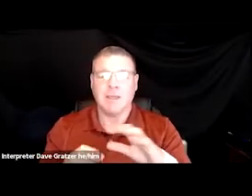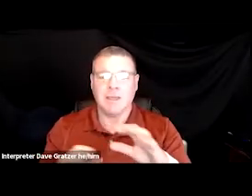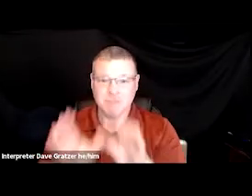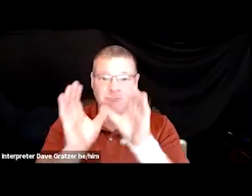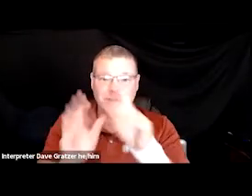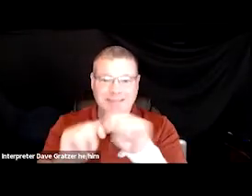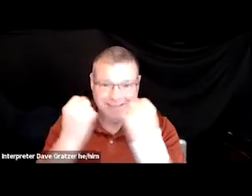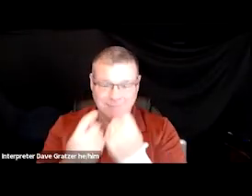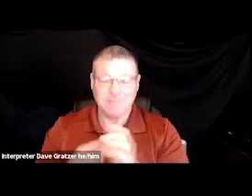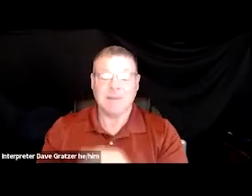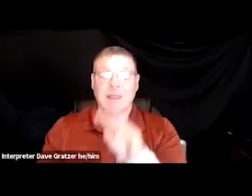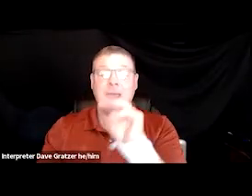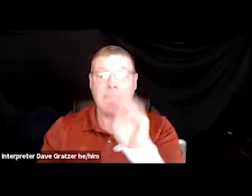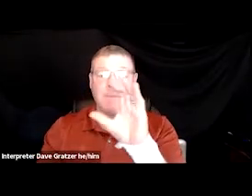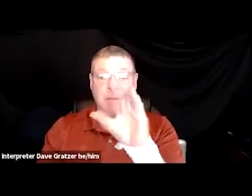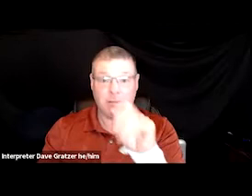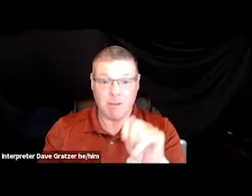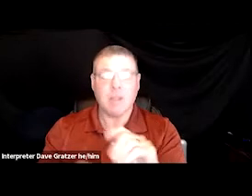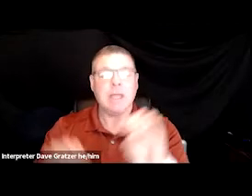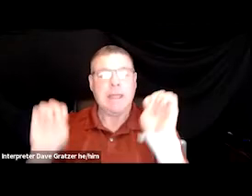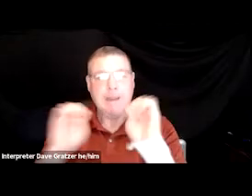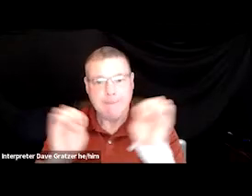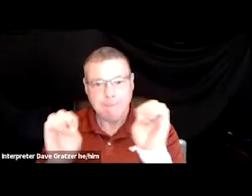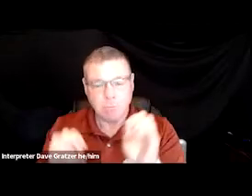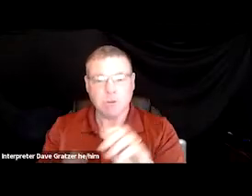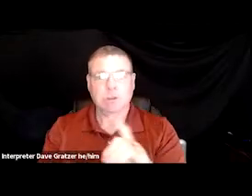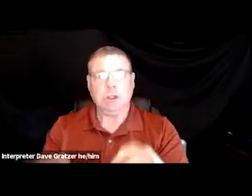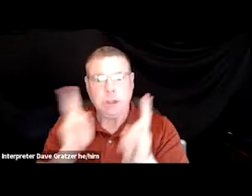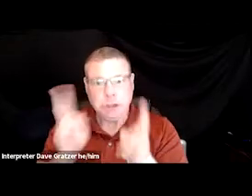MCOTs provide emergent care, urgent care crisis follow up,